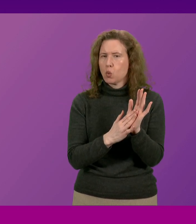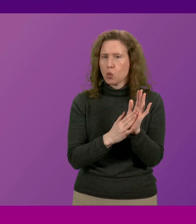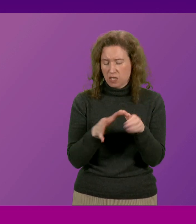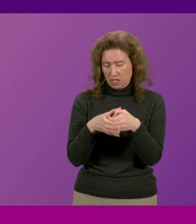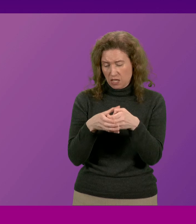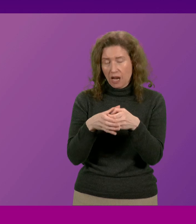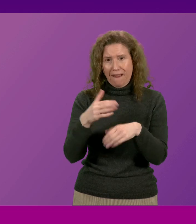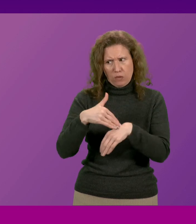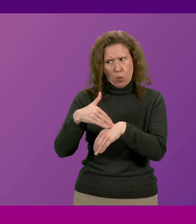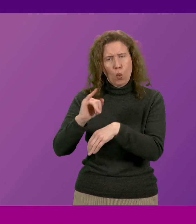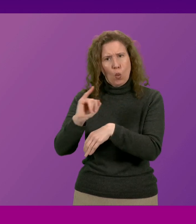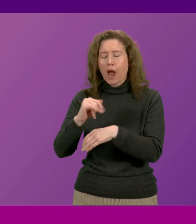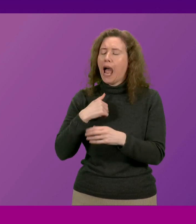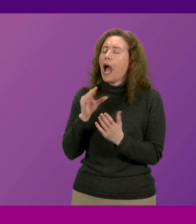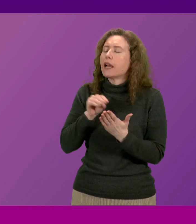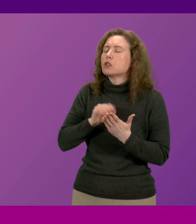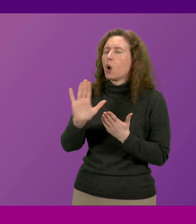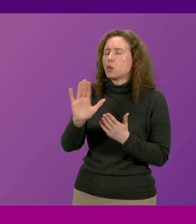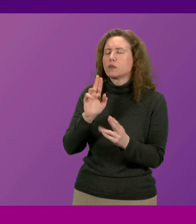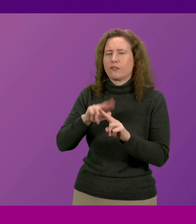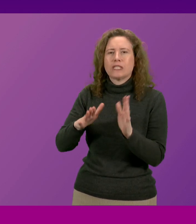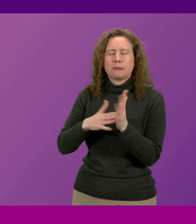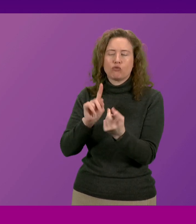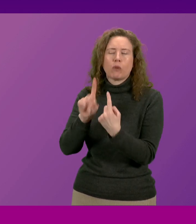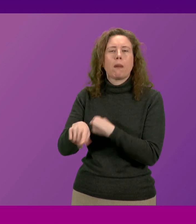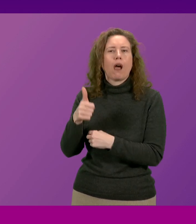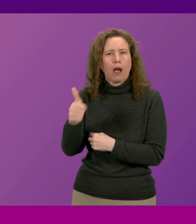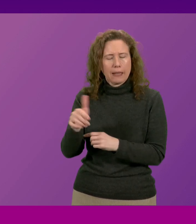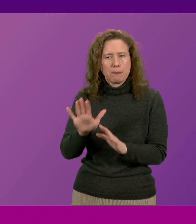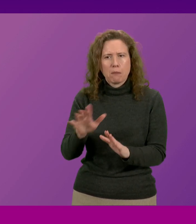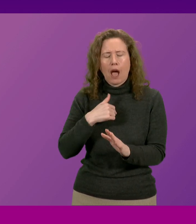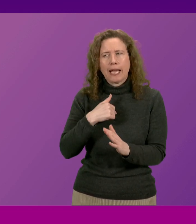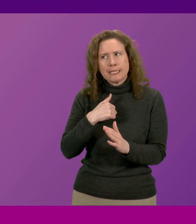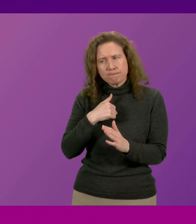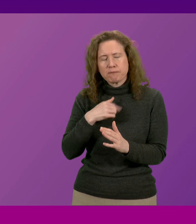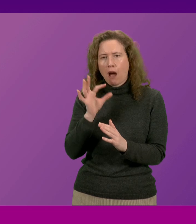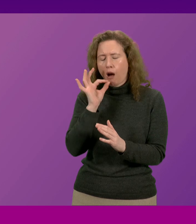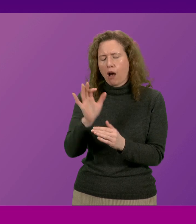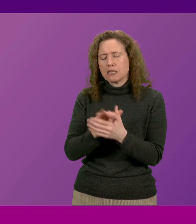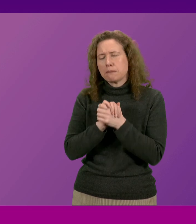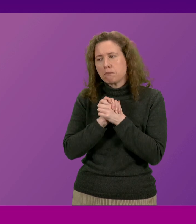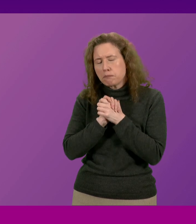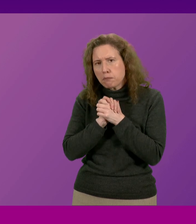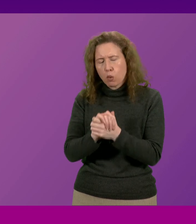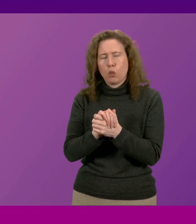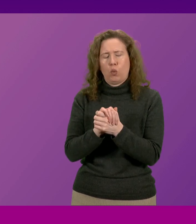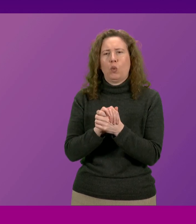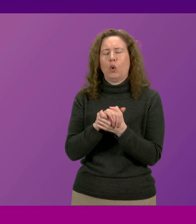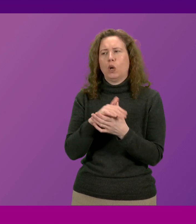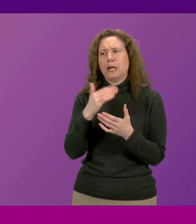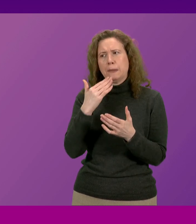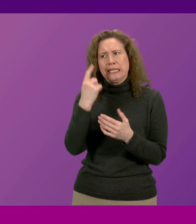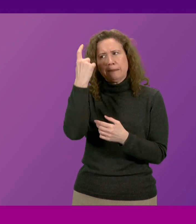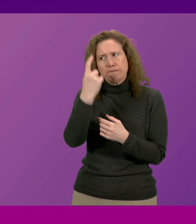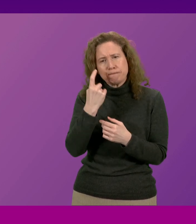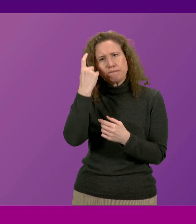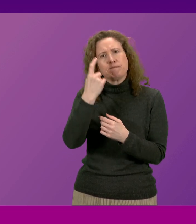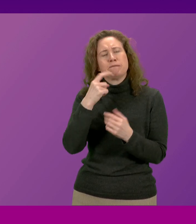First Minister’s remarks to Michelle Thomson, and I implore him to take a look at the law.